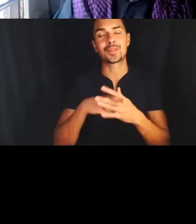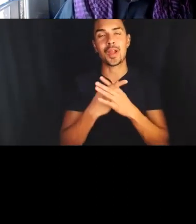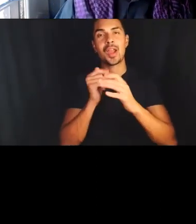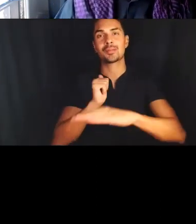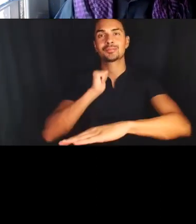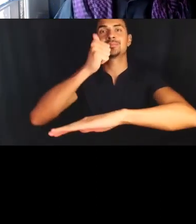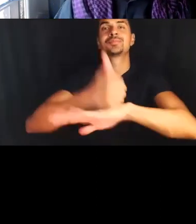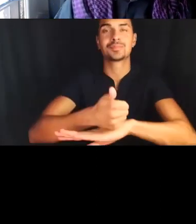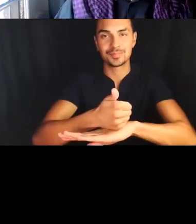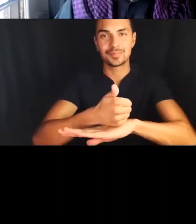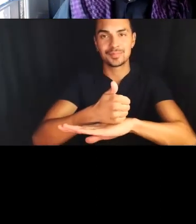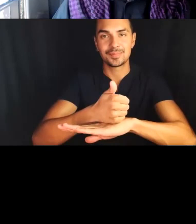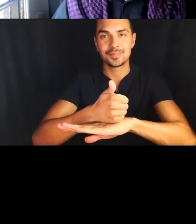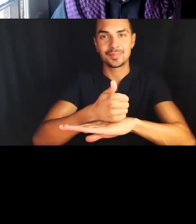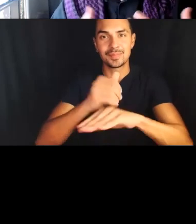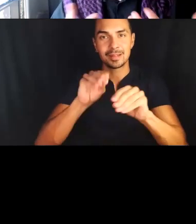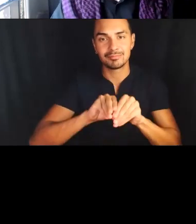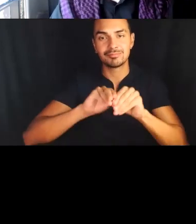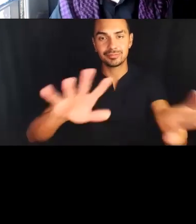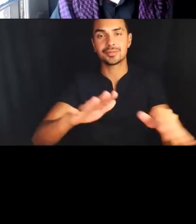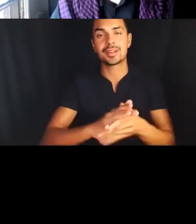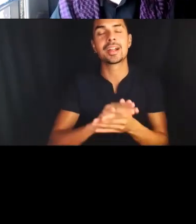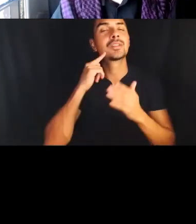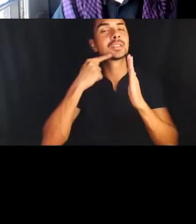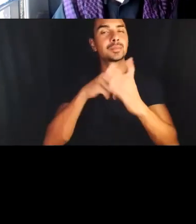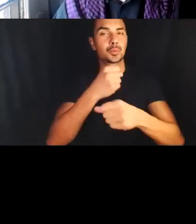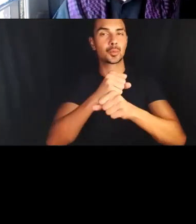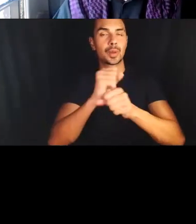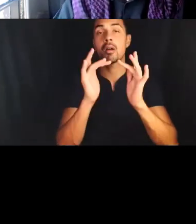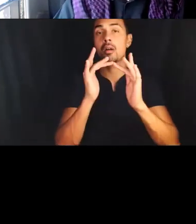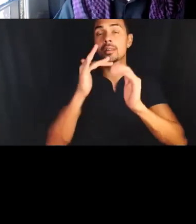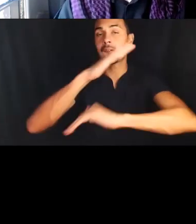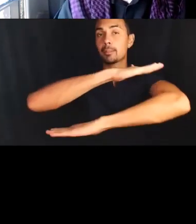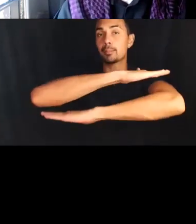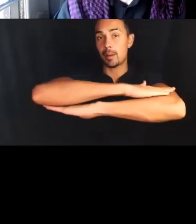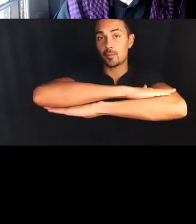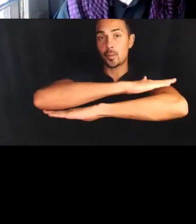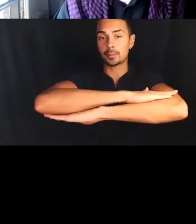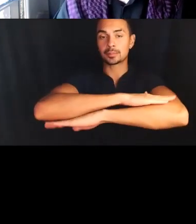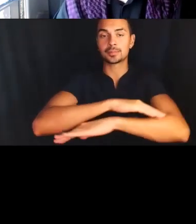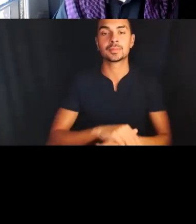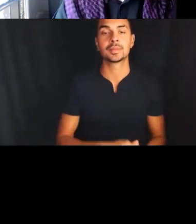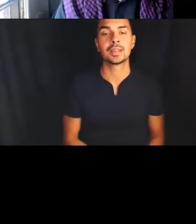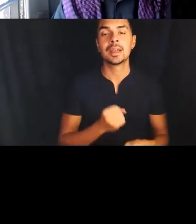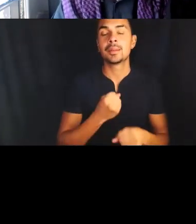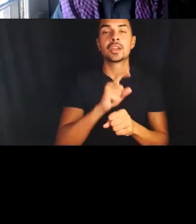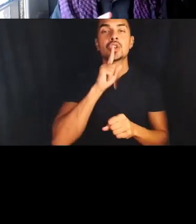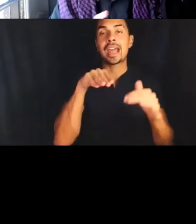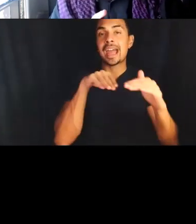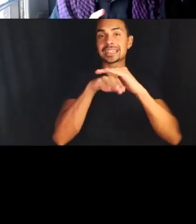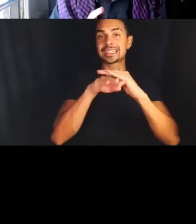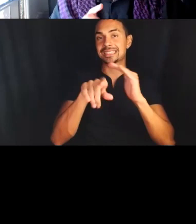making sure that we have access needs taken care of, that it's in more than one language, it's not just in English,